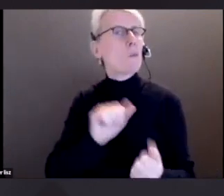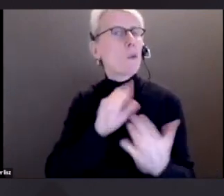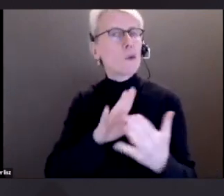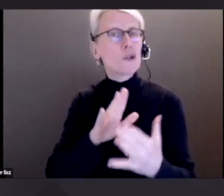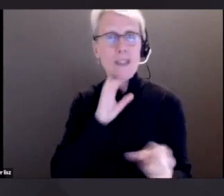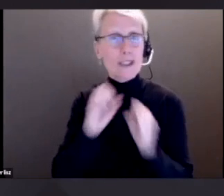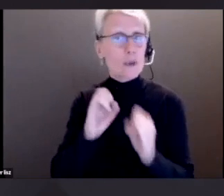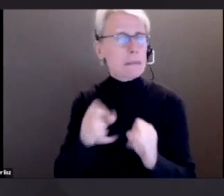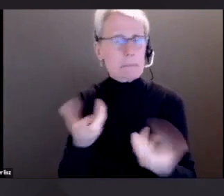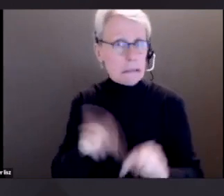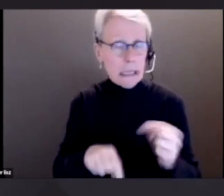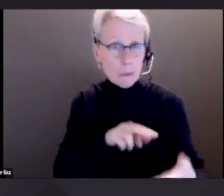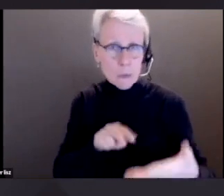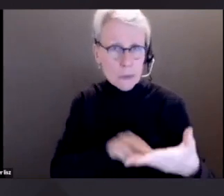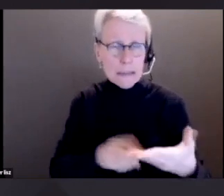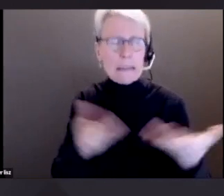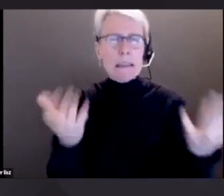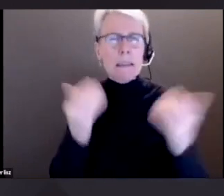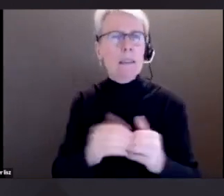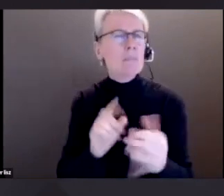that all requests from applicants are treated